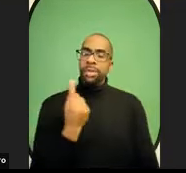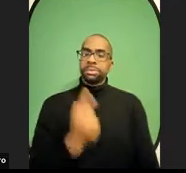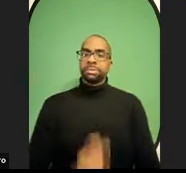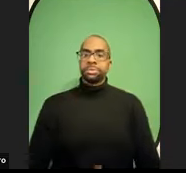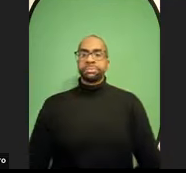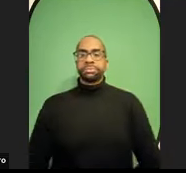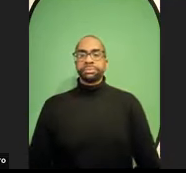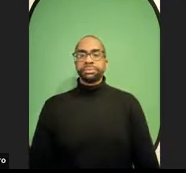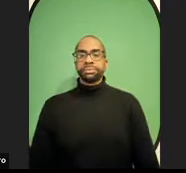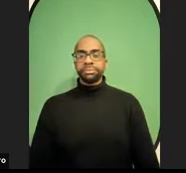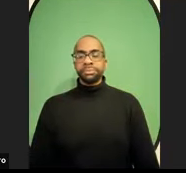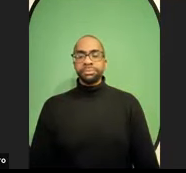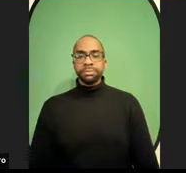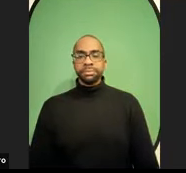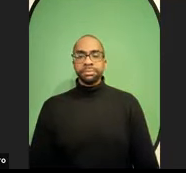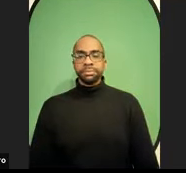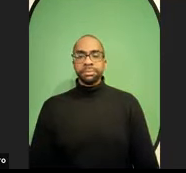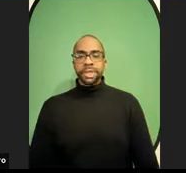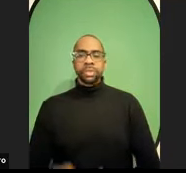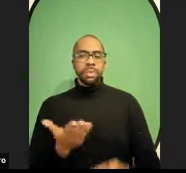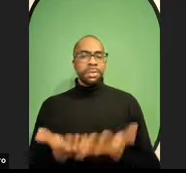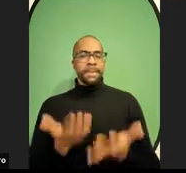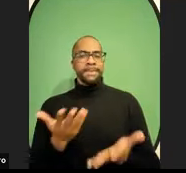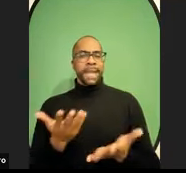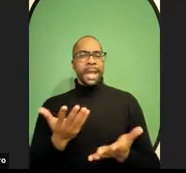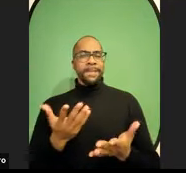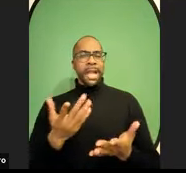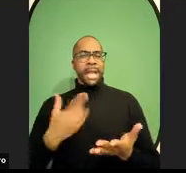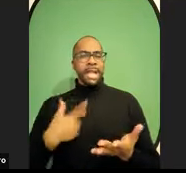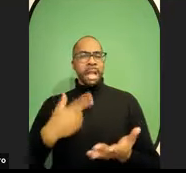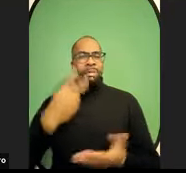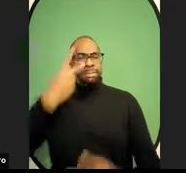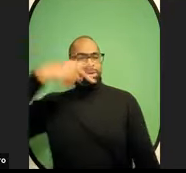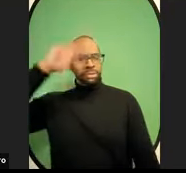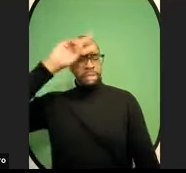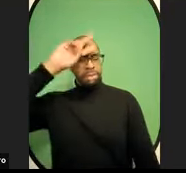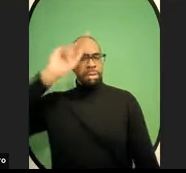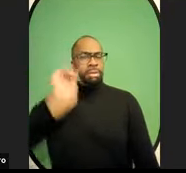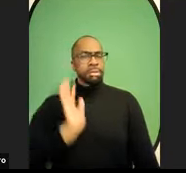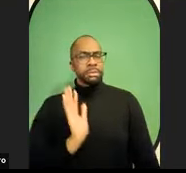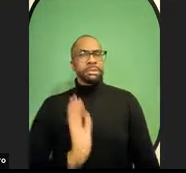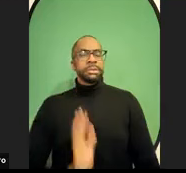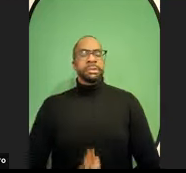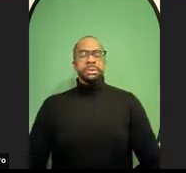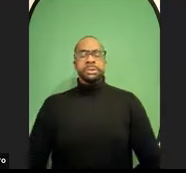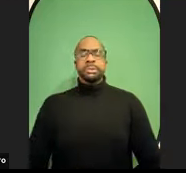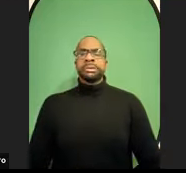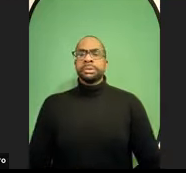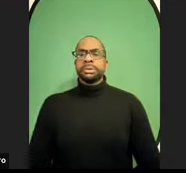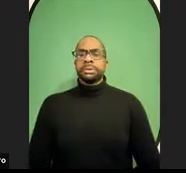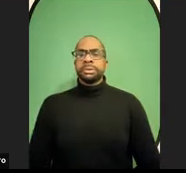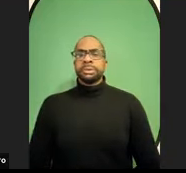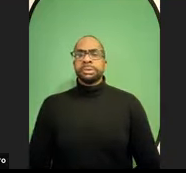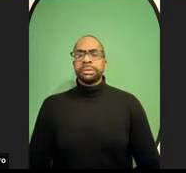master worn at all times master worn at all times. Okay. so maybe more like a so maybe more like an inconsistency in the. fourth